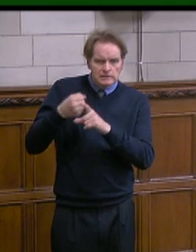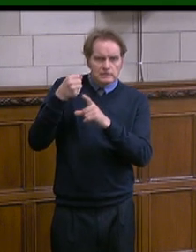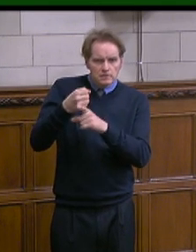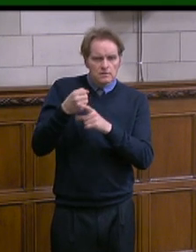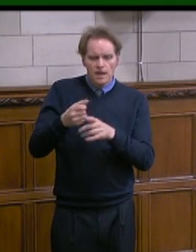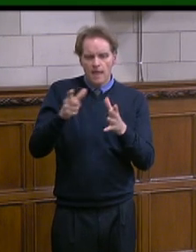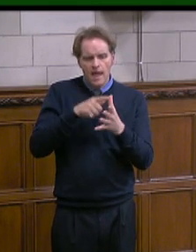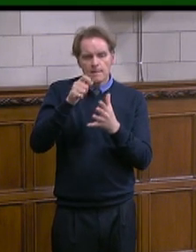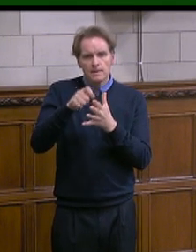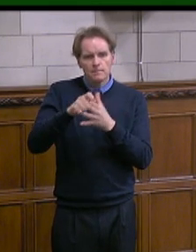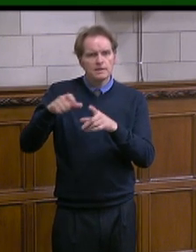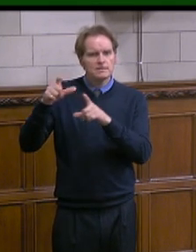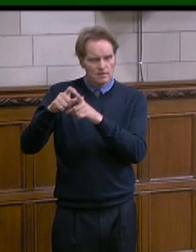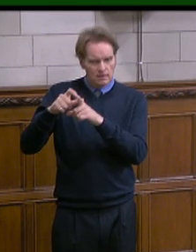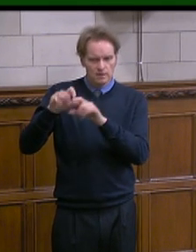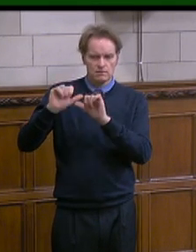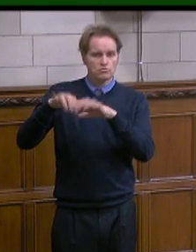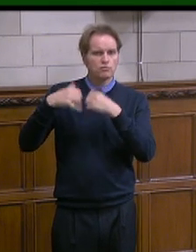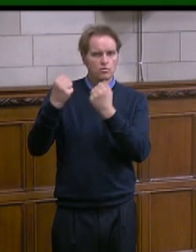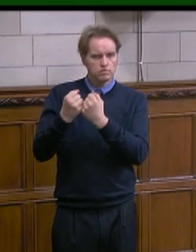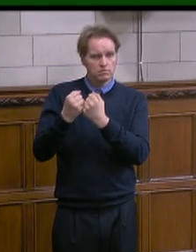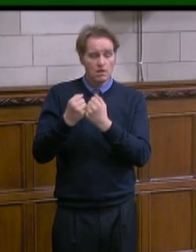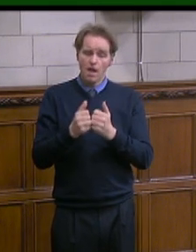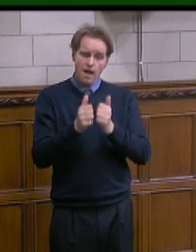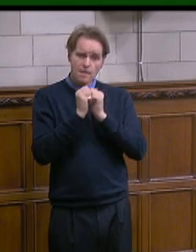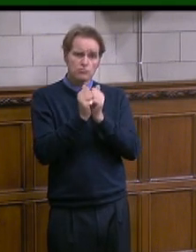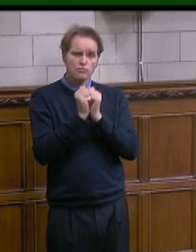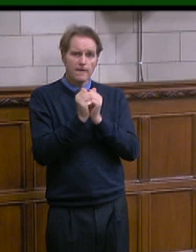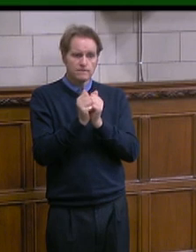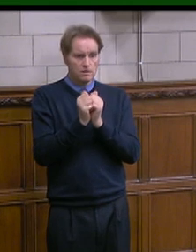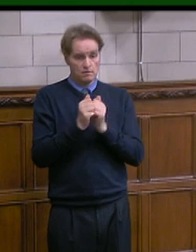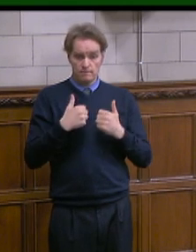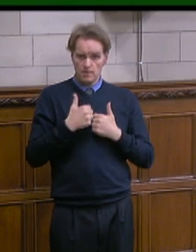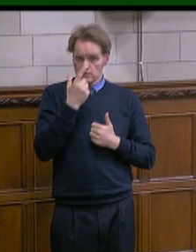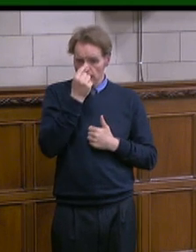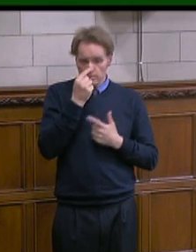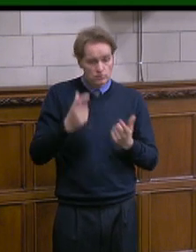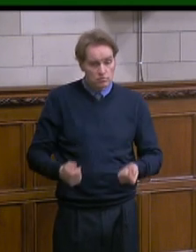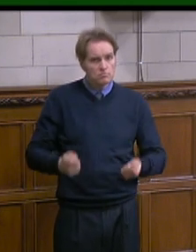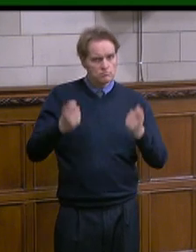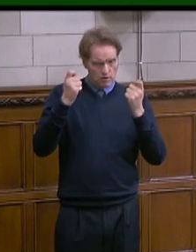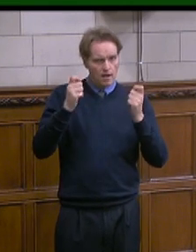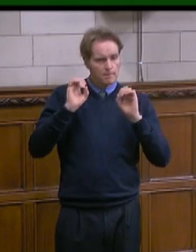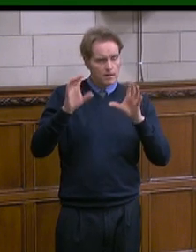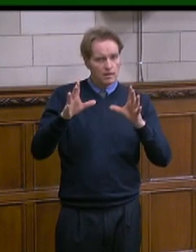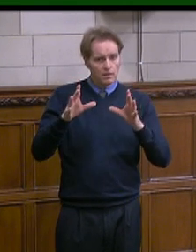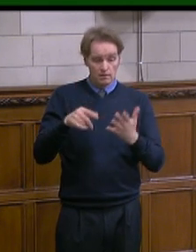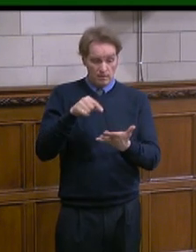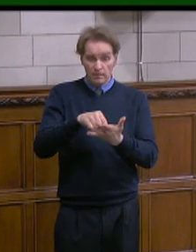In conclusion, I am grateful for another opportunity to raise this issue. I am sure that the Minister knows it will not go away.